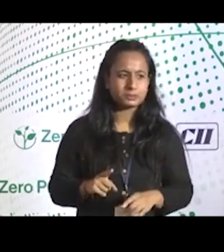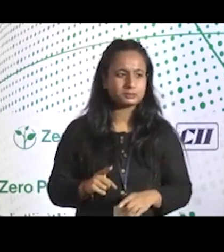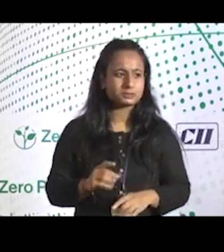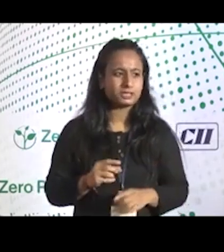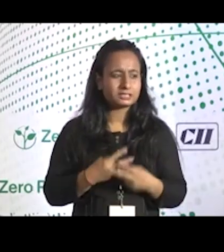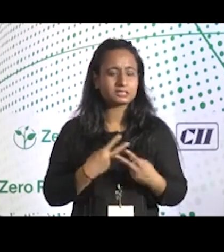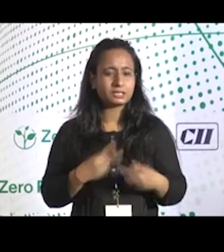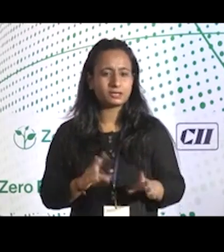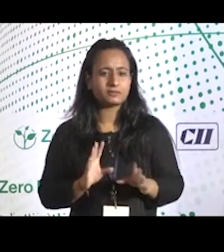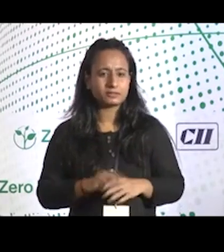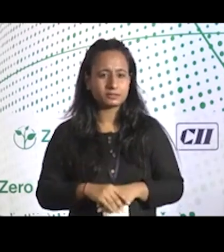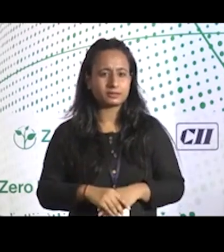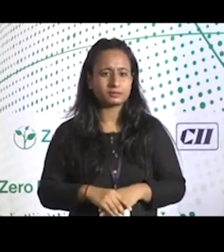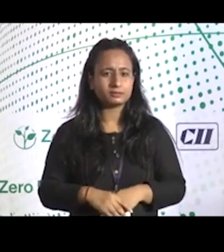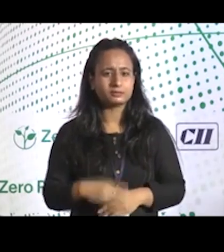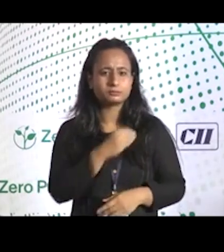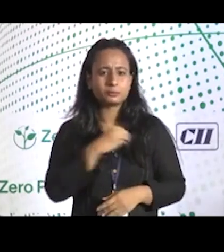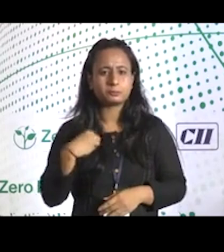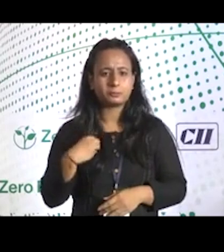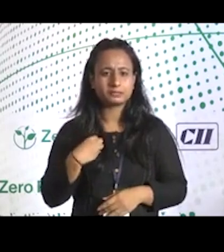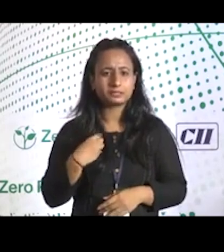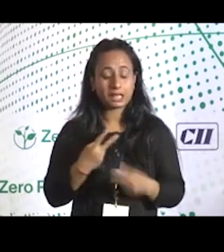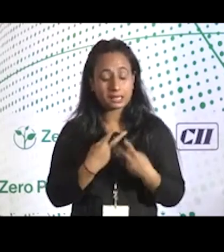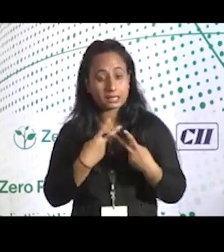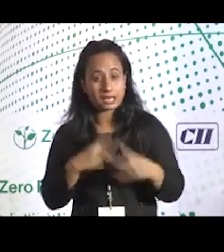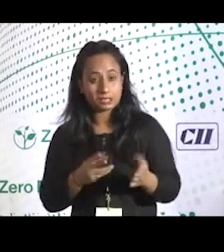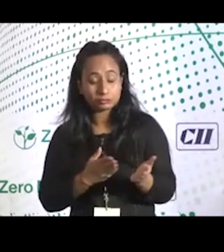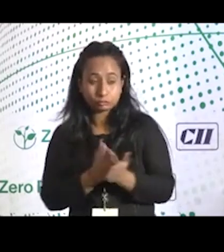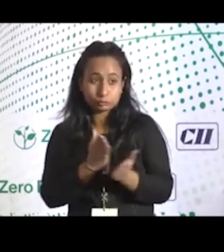The mother has to take different methodology to even feed the child,